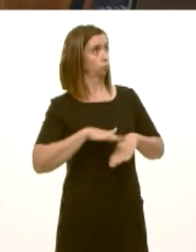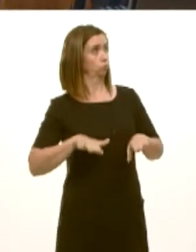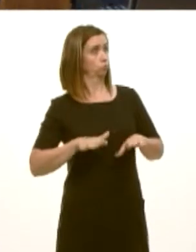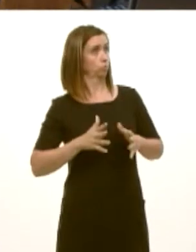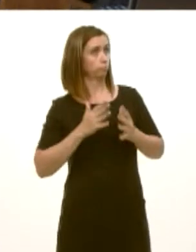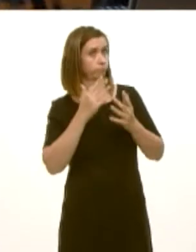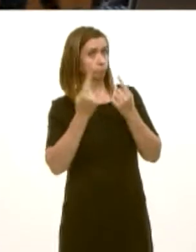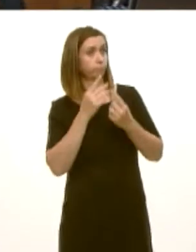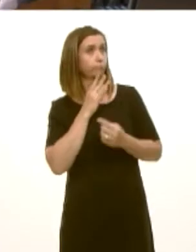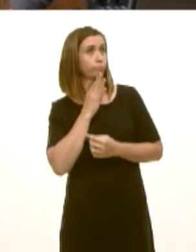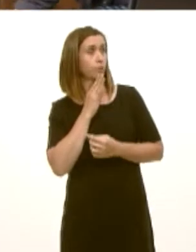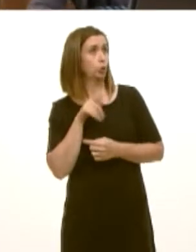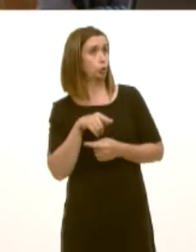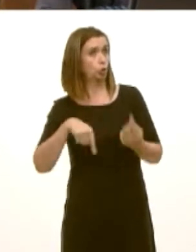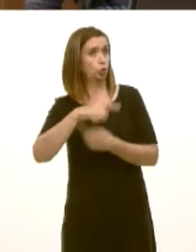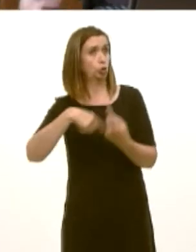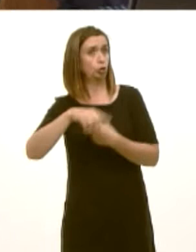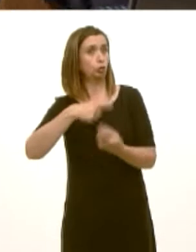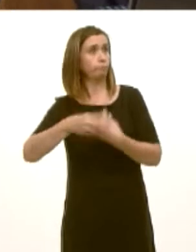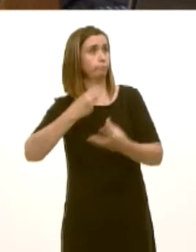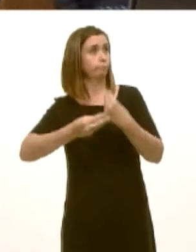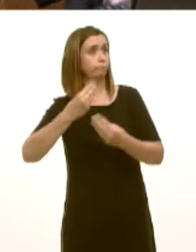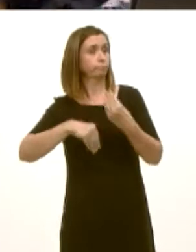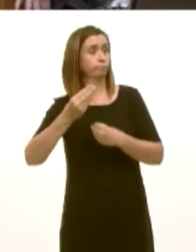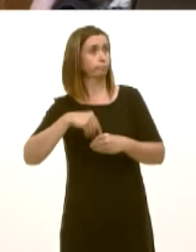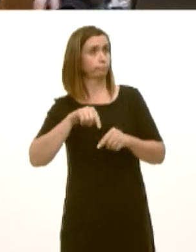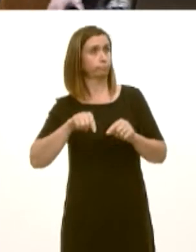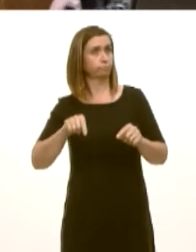we know that theyíre exceptionally important, not only in those areas where Welsh isnít